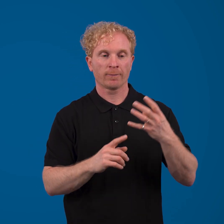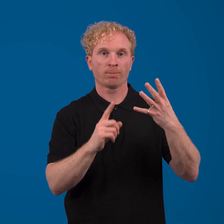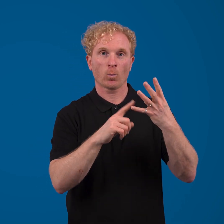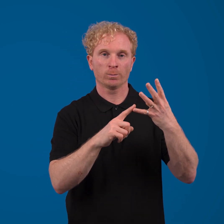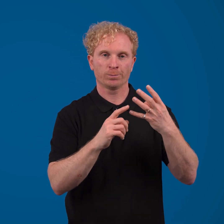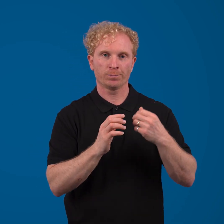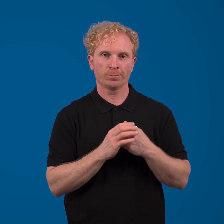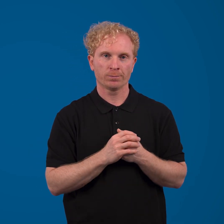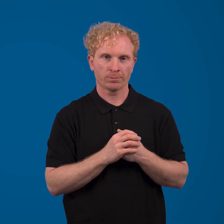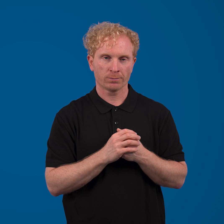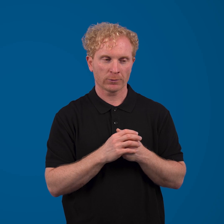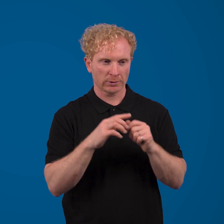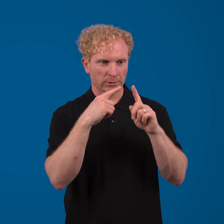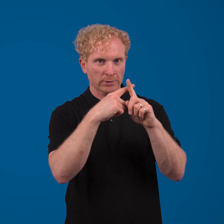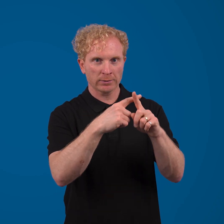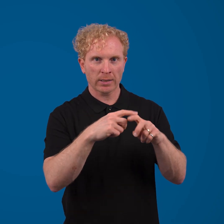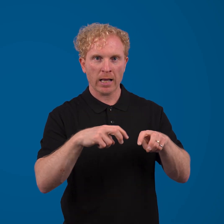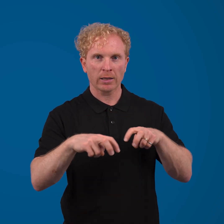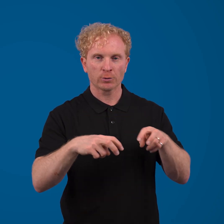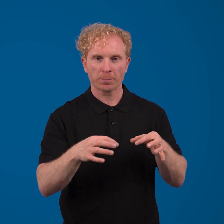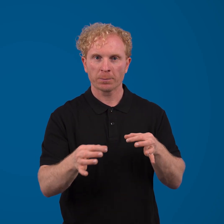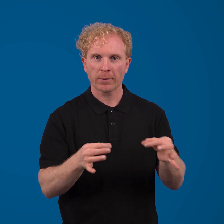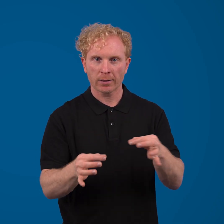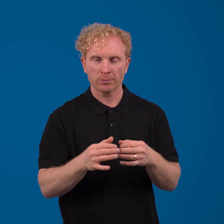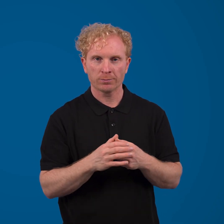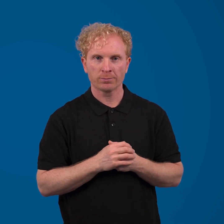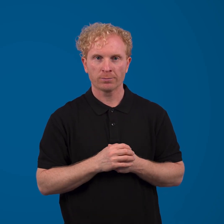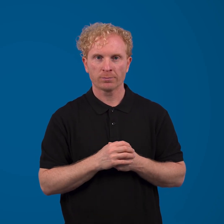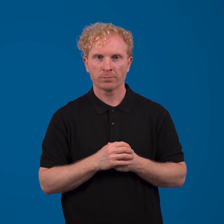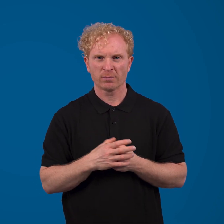Targeted Action Plans